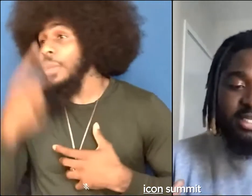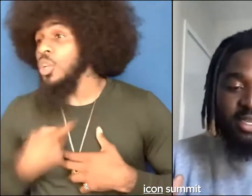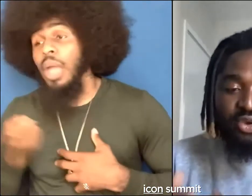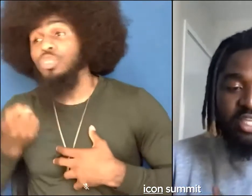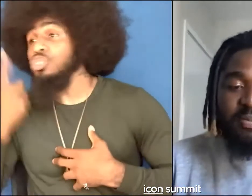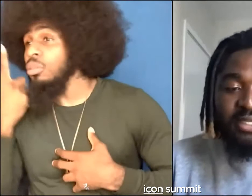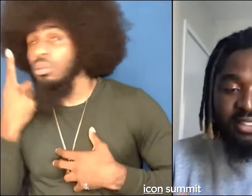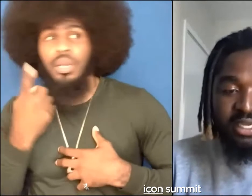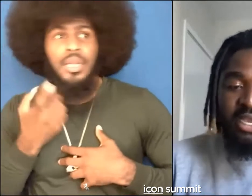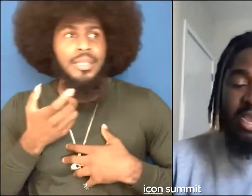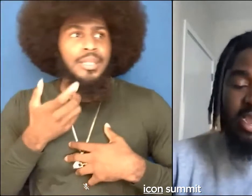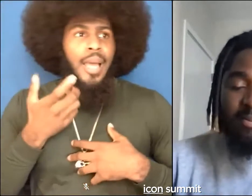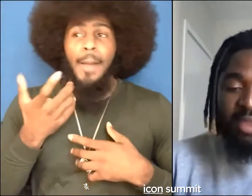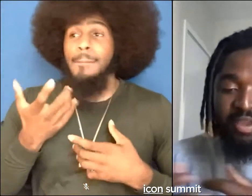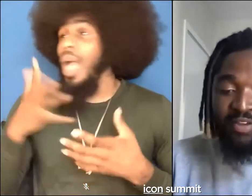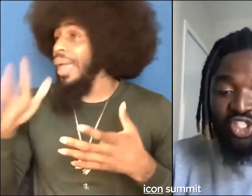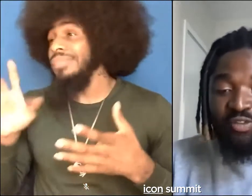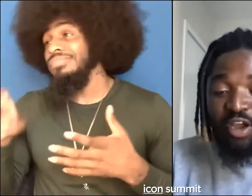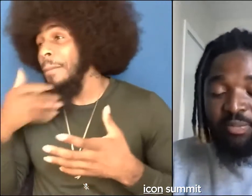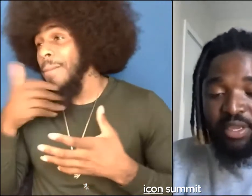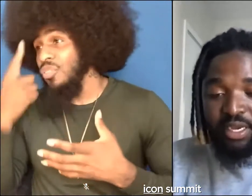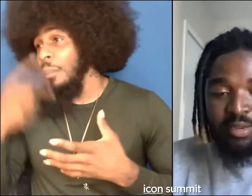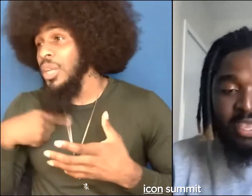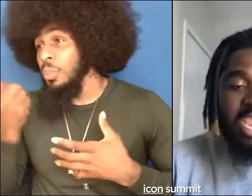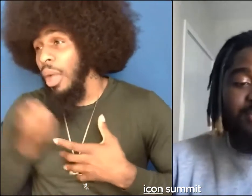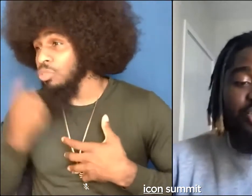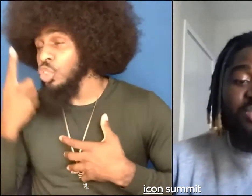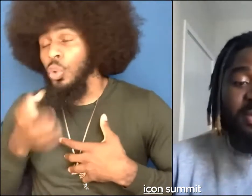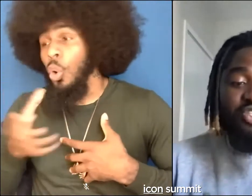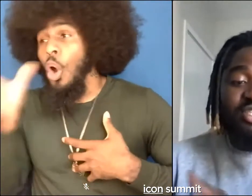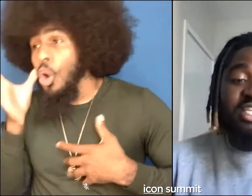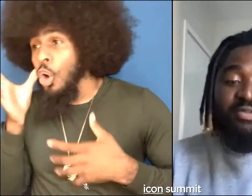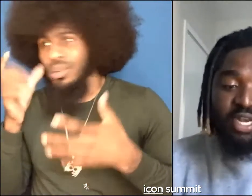that you're expressing are by virtue of vulnerability, and for you to be able to receive what it